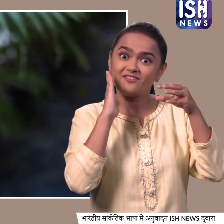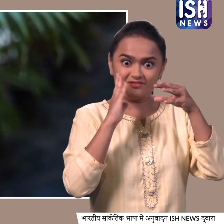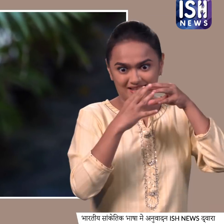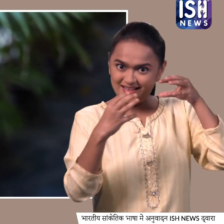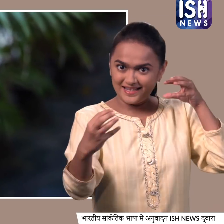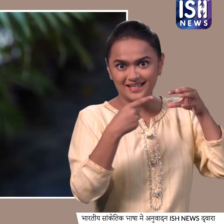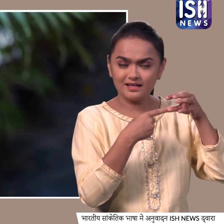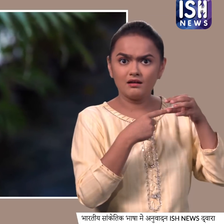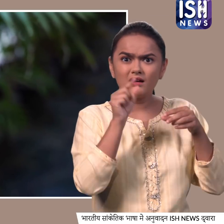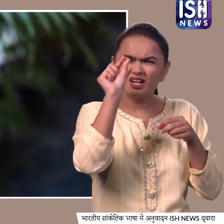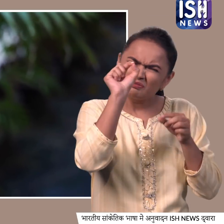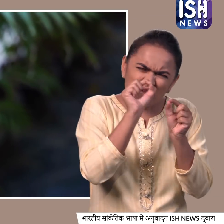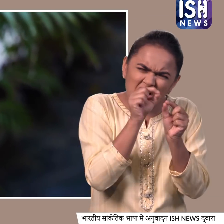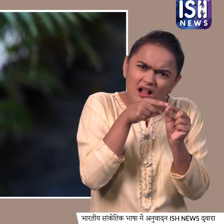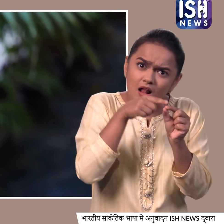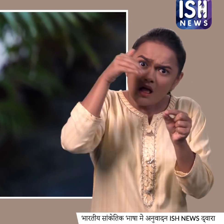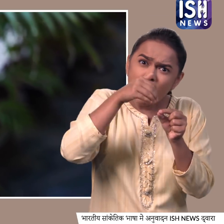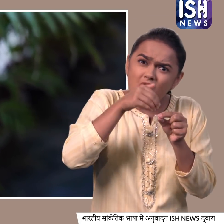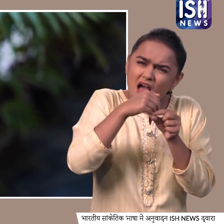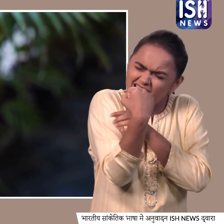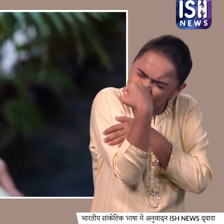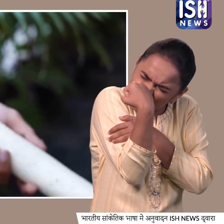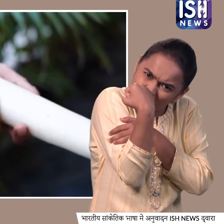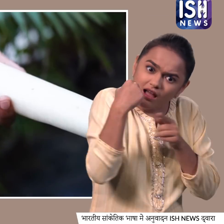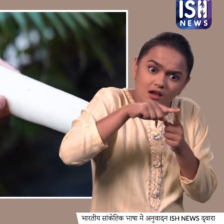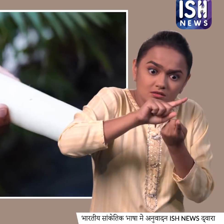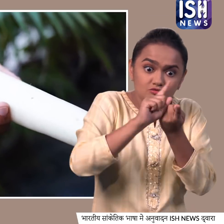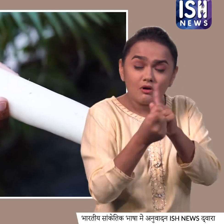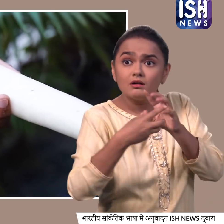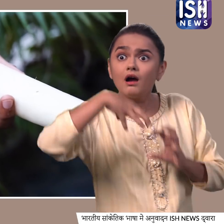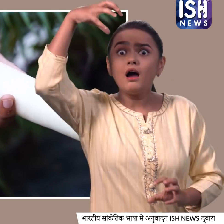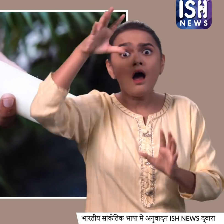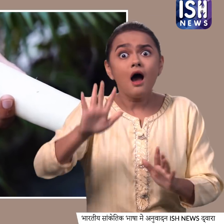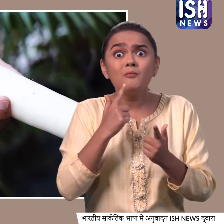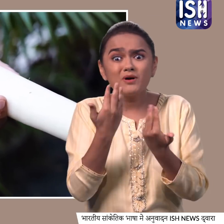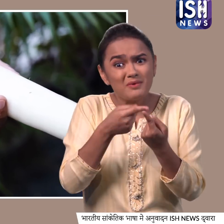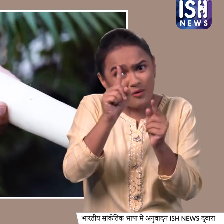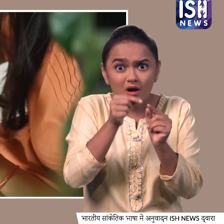Think about it - this tiny sprout has the power to become such a big radish